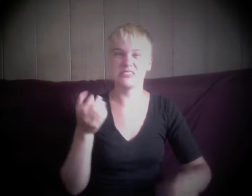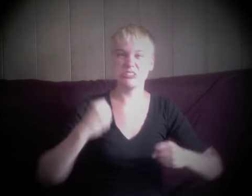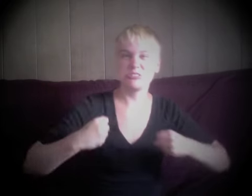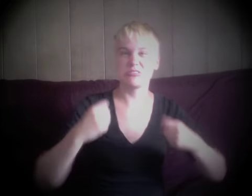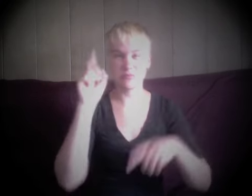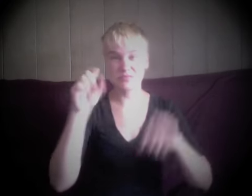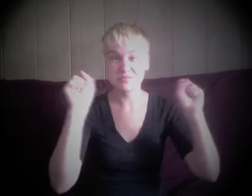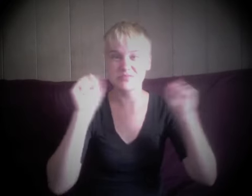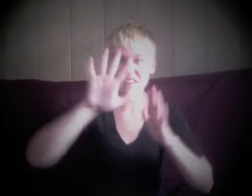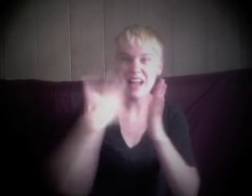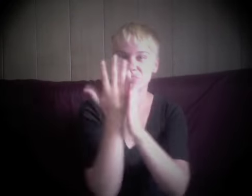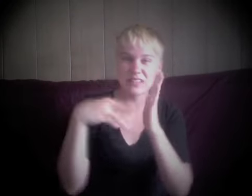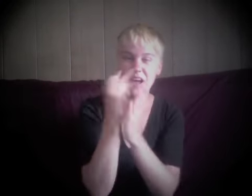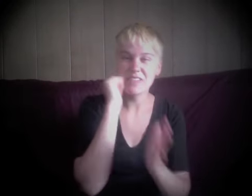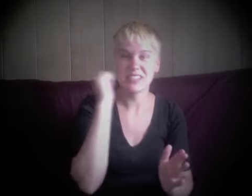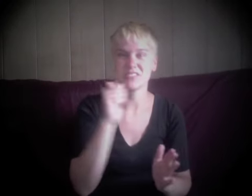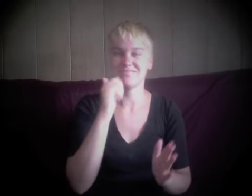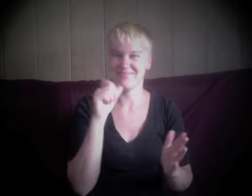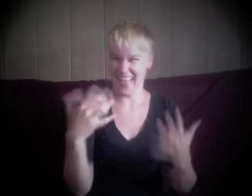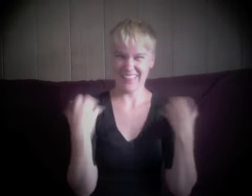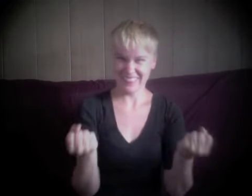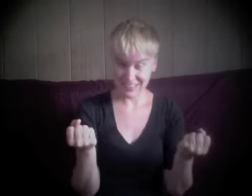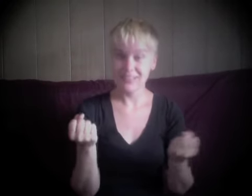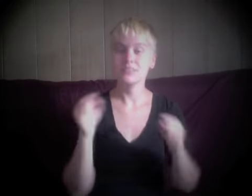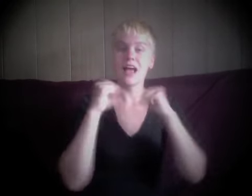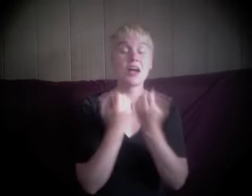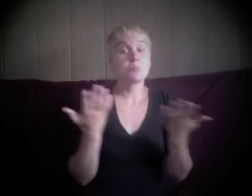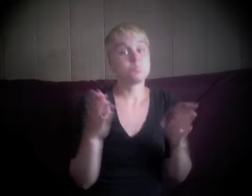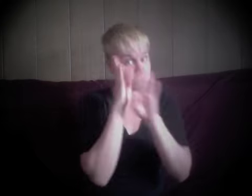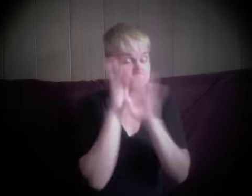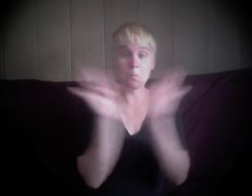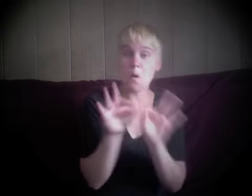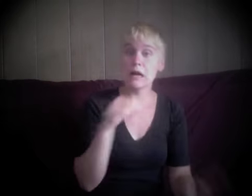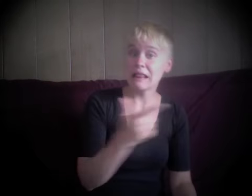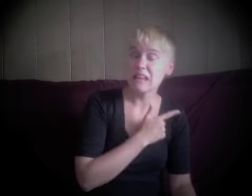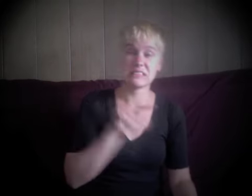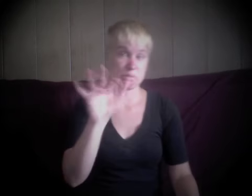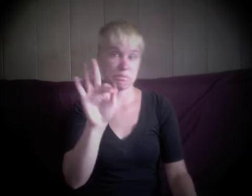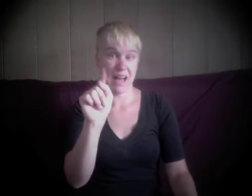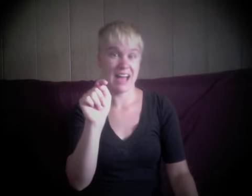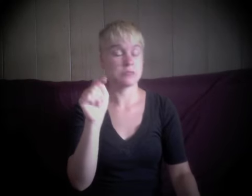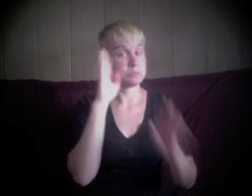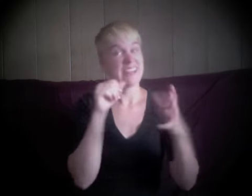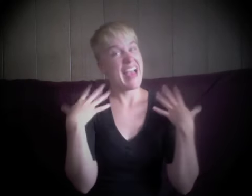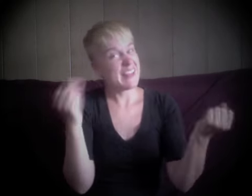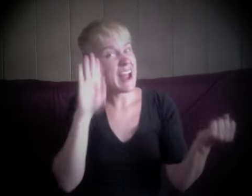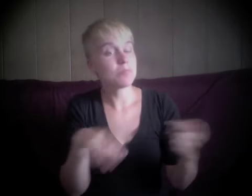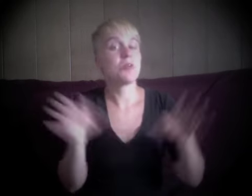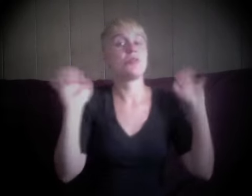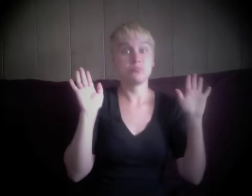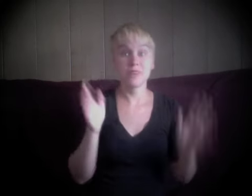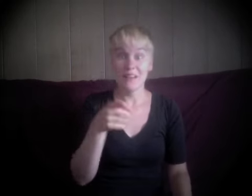supplements and supplement shakes? Nobody polices THEIR body for being unhealthy because they are not fat.